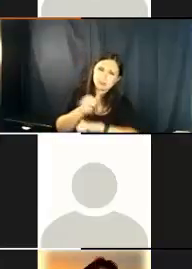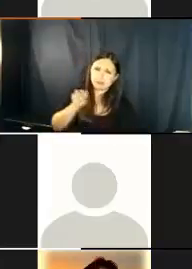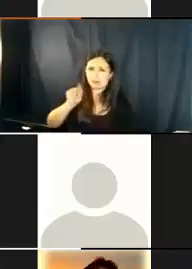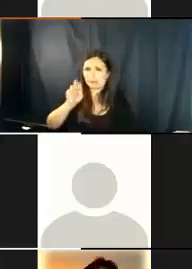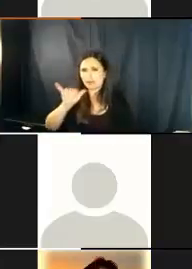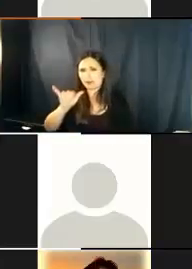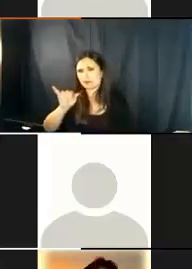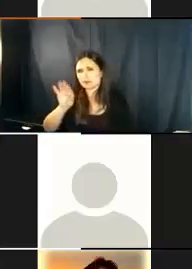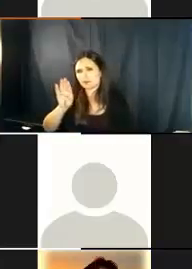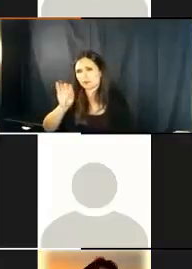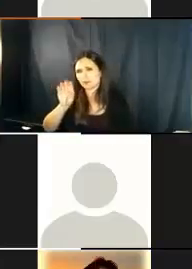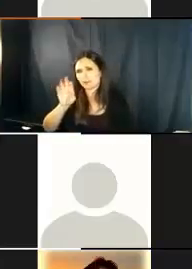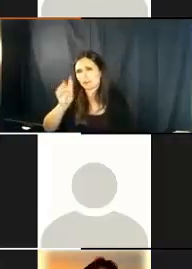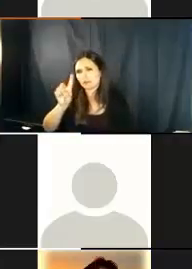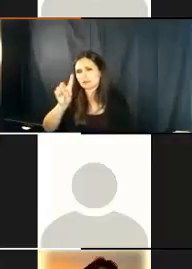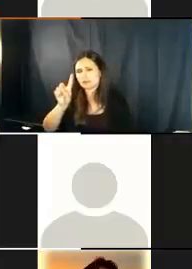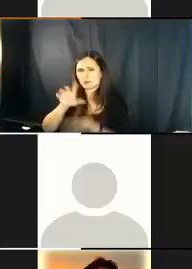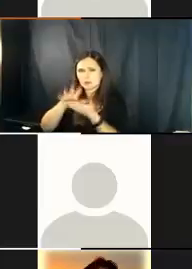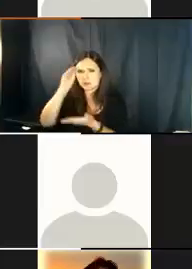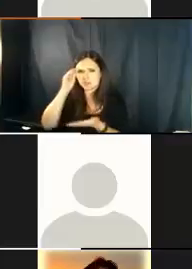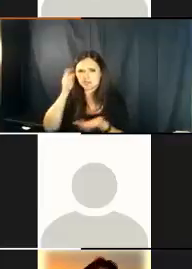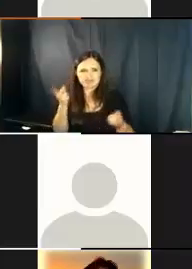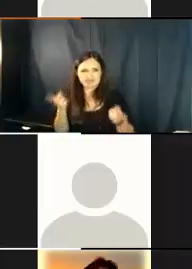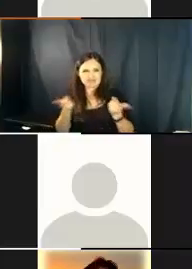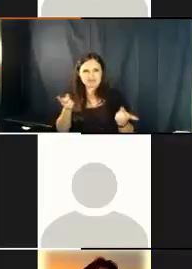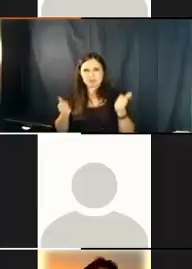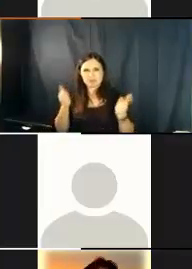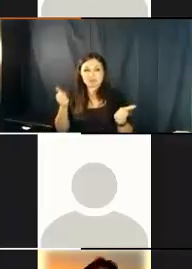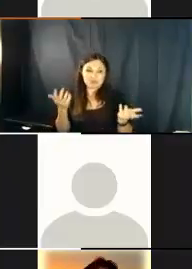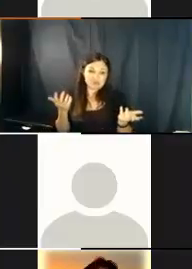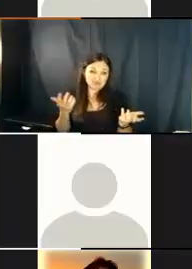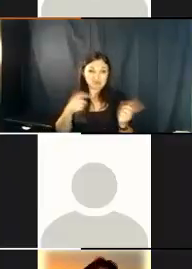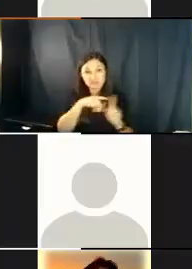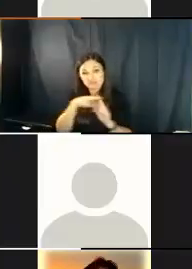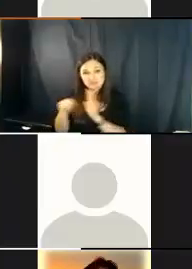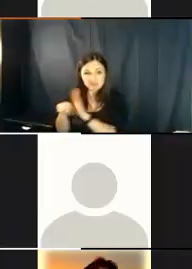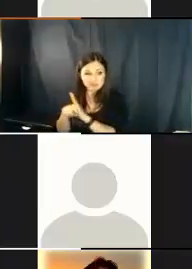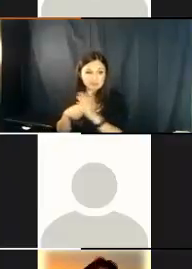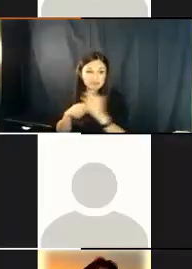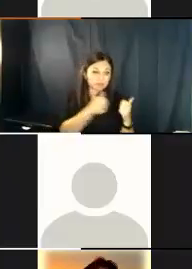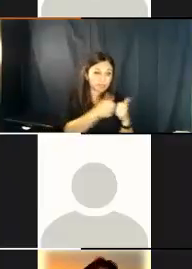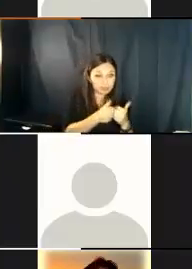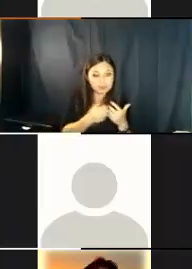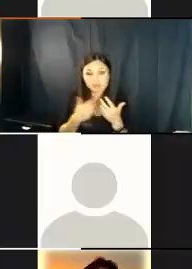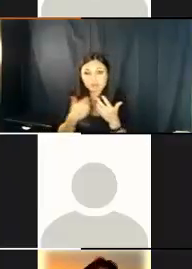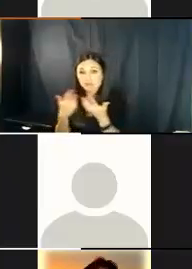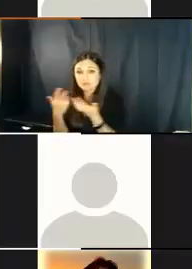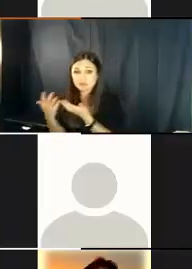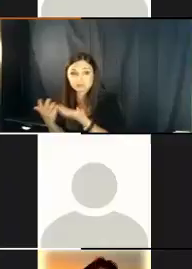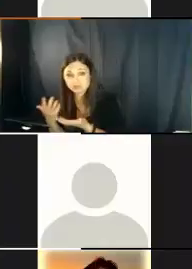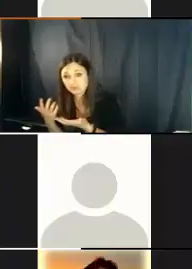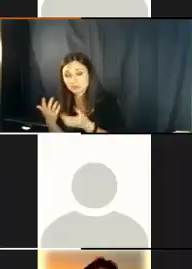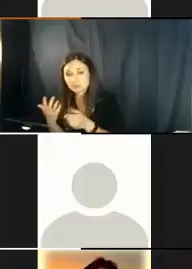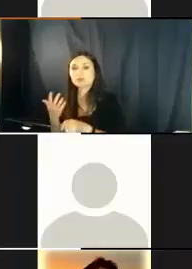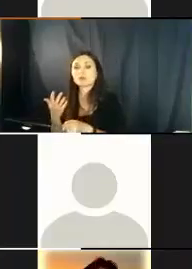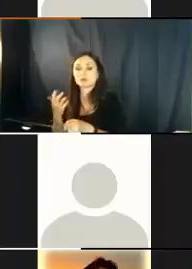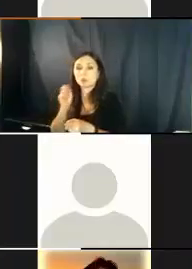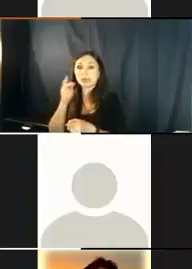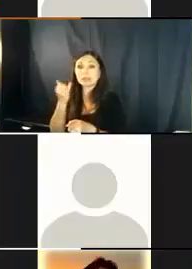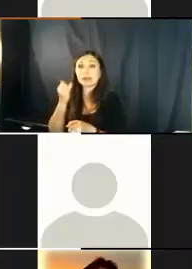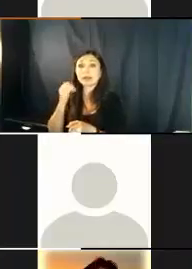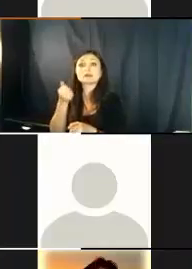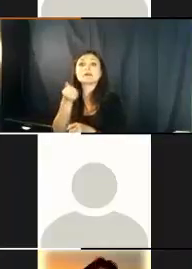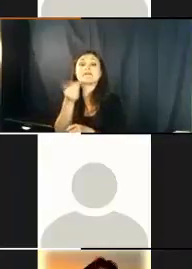Barbara Mairs: I'll give everybody a few seconds to answer that in the chat.